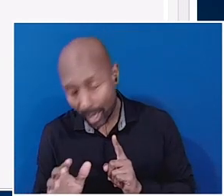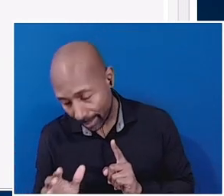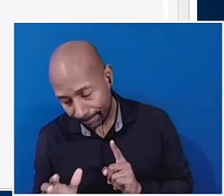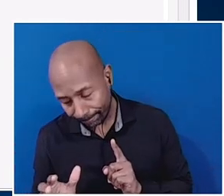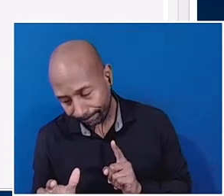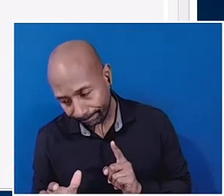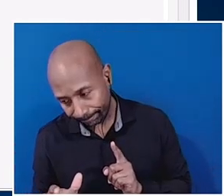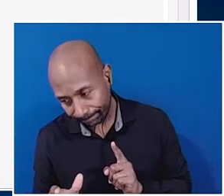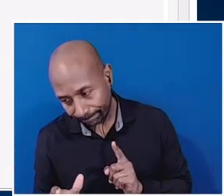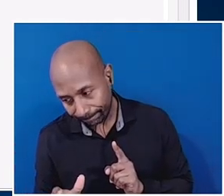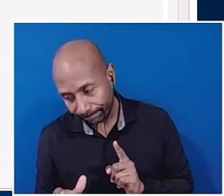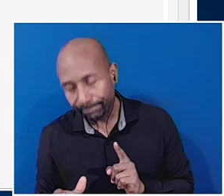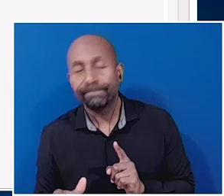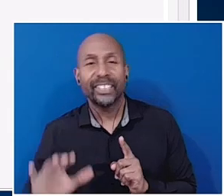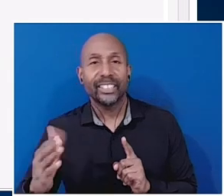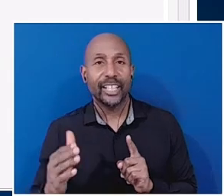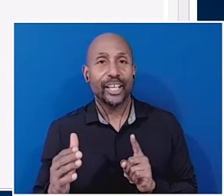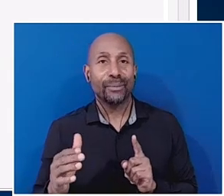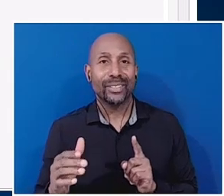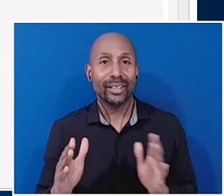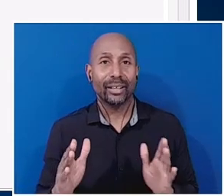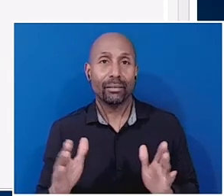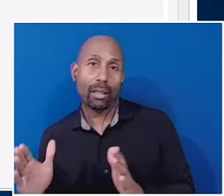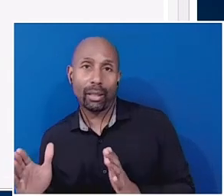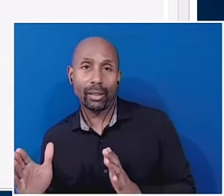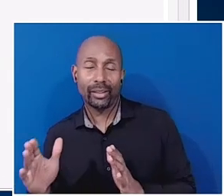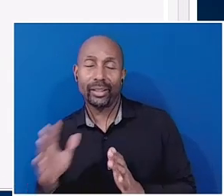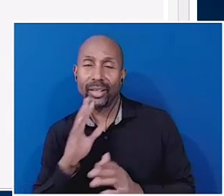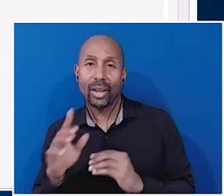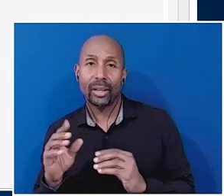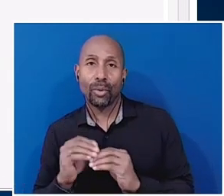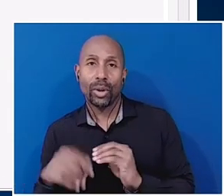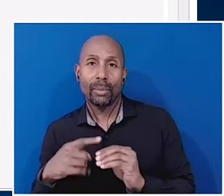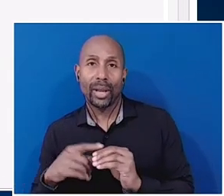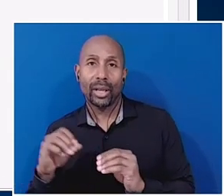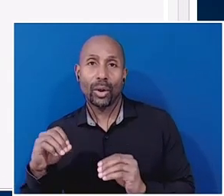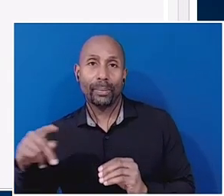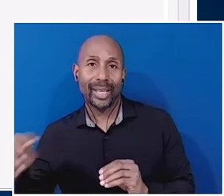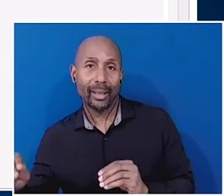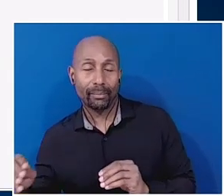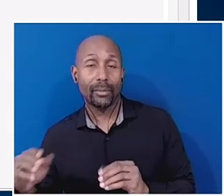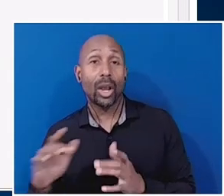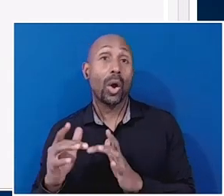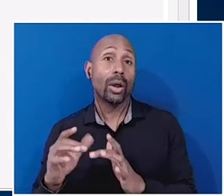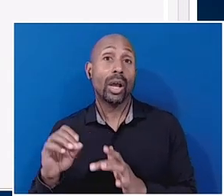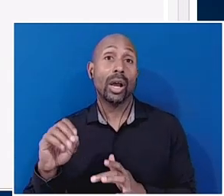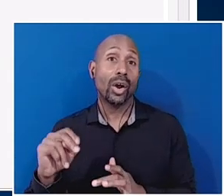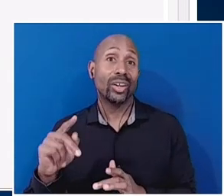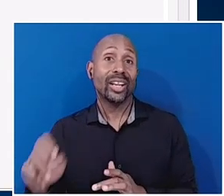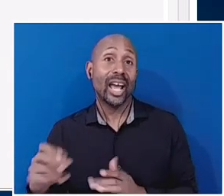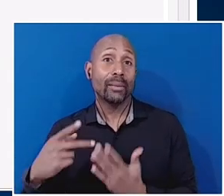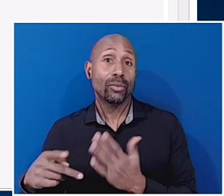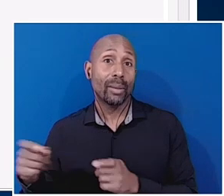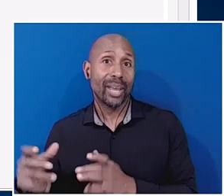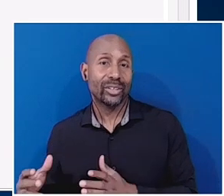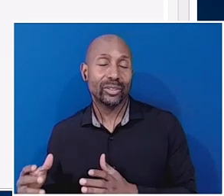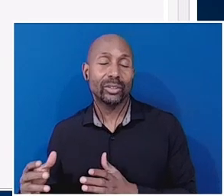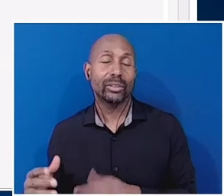be skewing towards online program managers. And while they certainly are part of what can be included in 668.5,